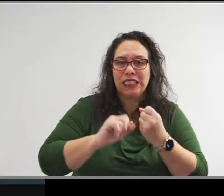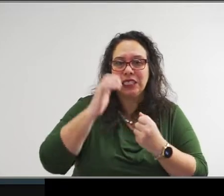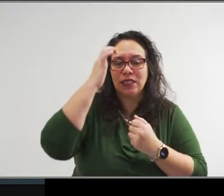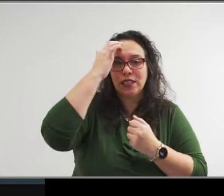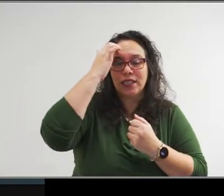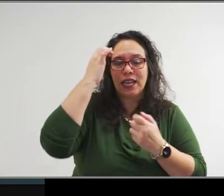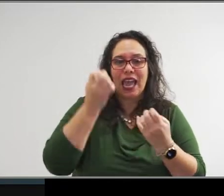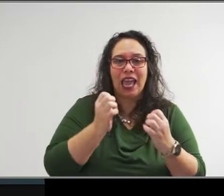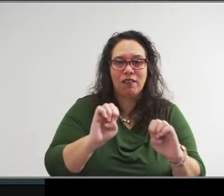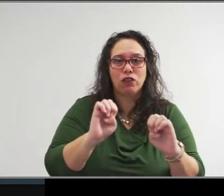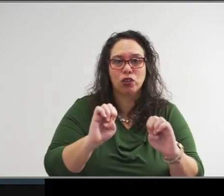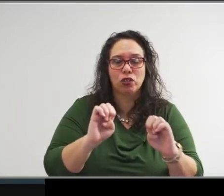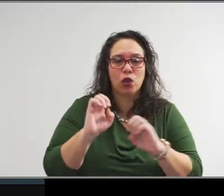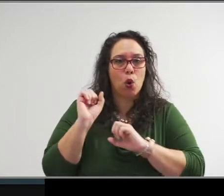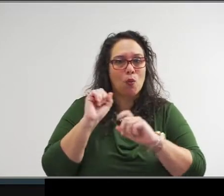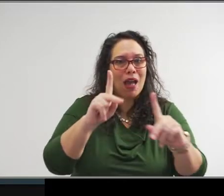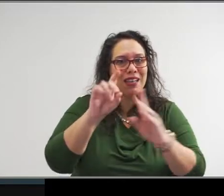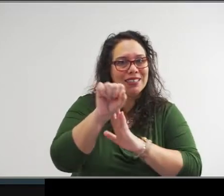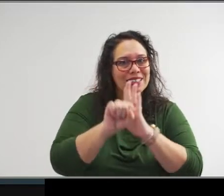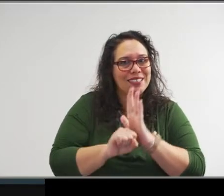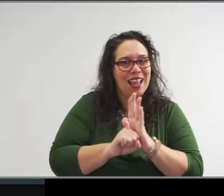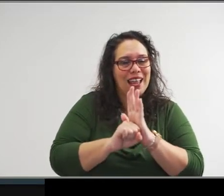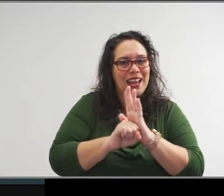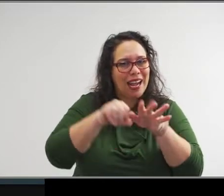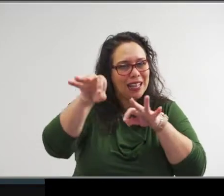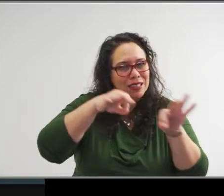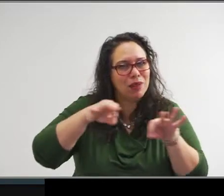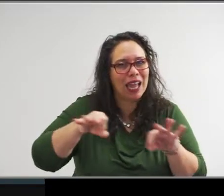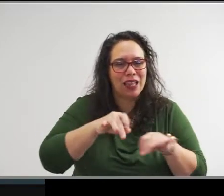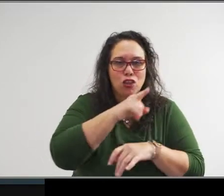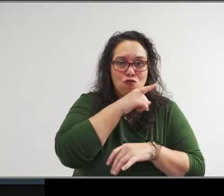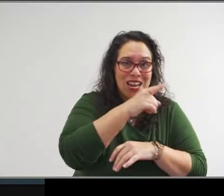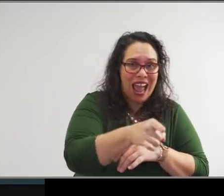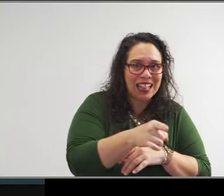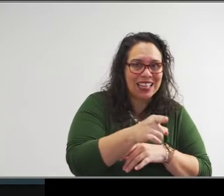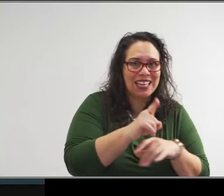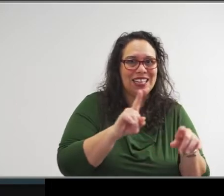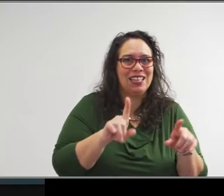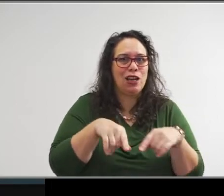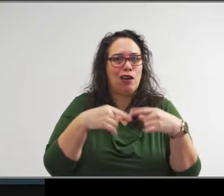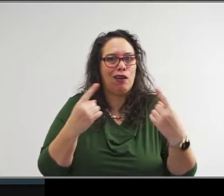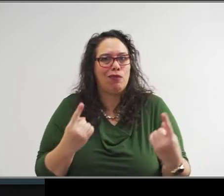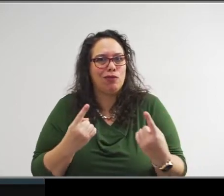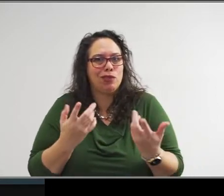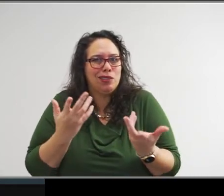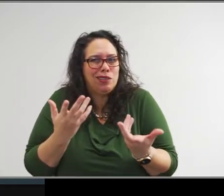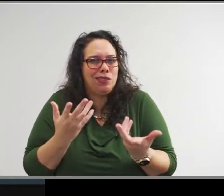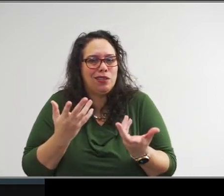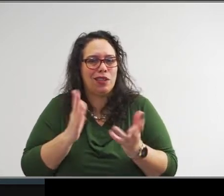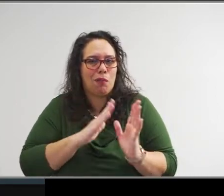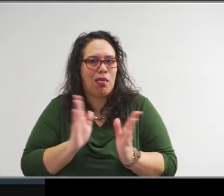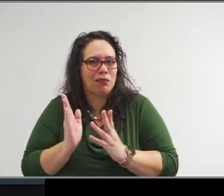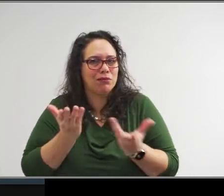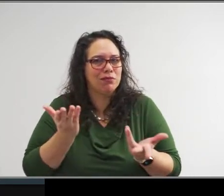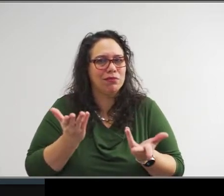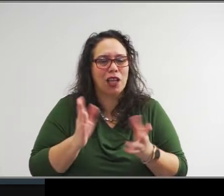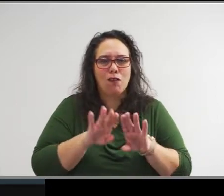to our state and paint a picture of what's the reality is for us in returning to reopen schools at some point.